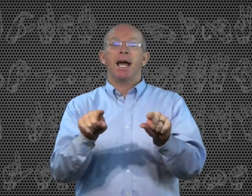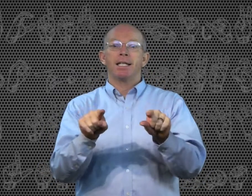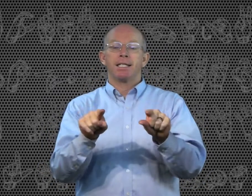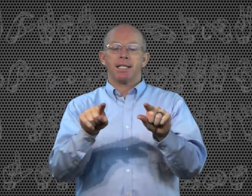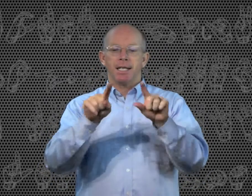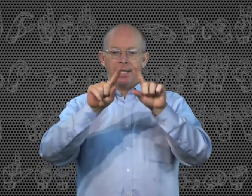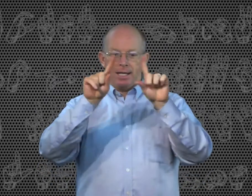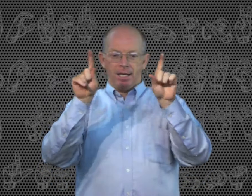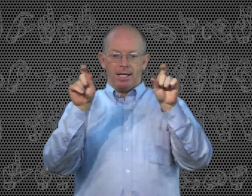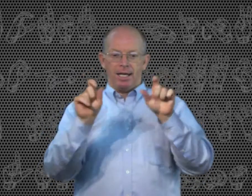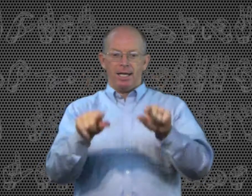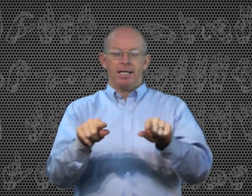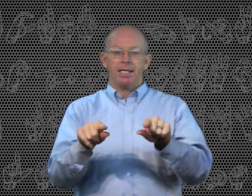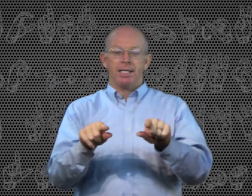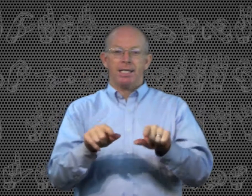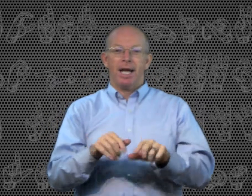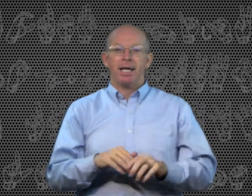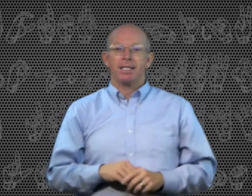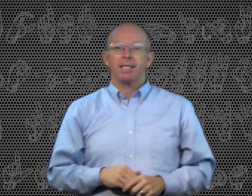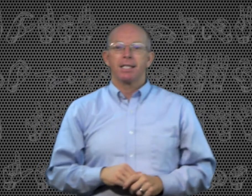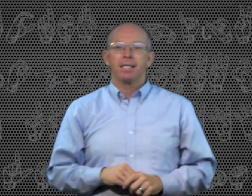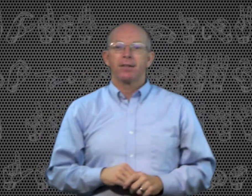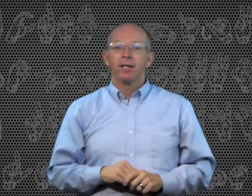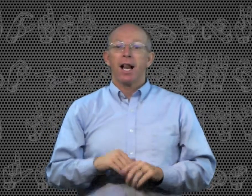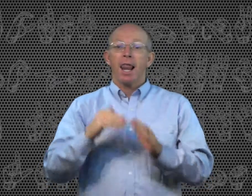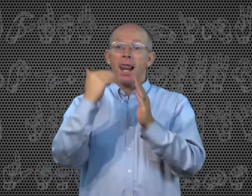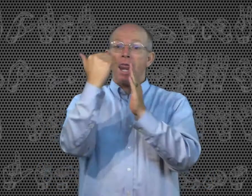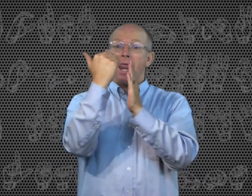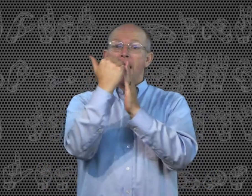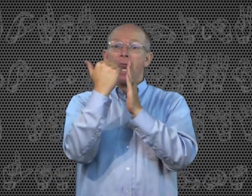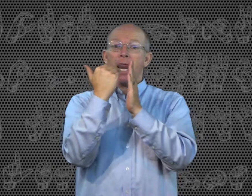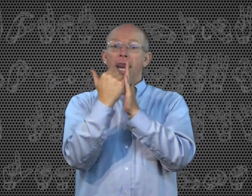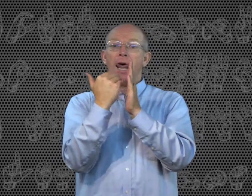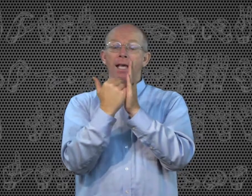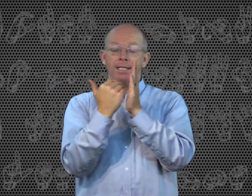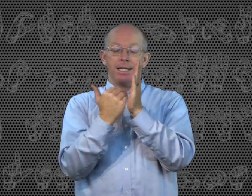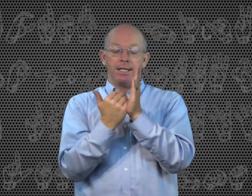TEST TEST